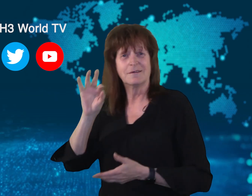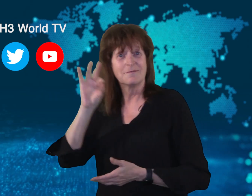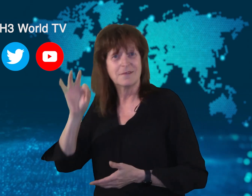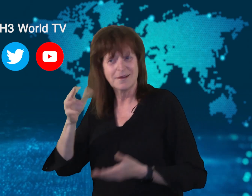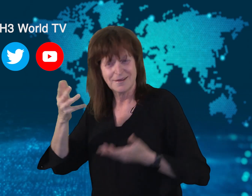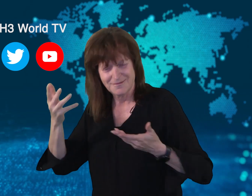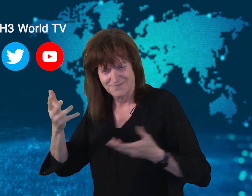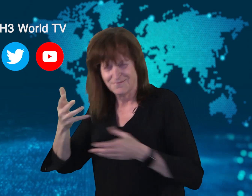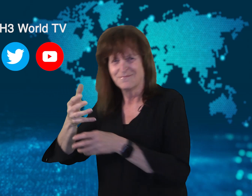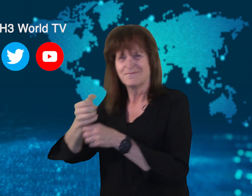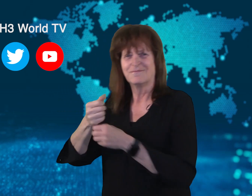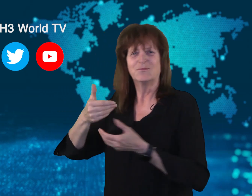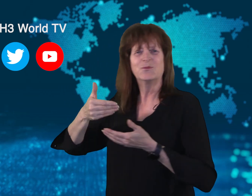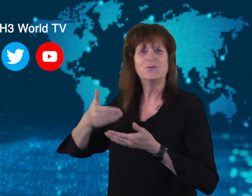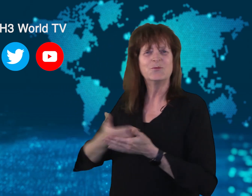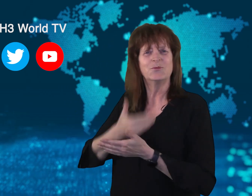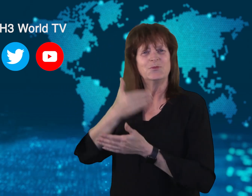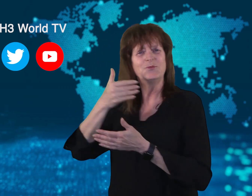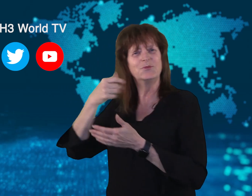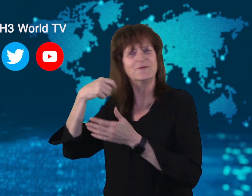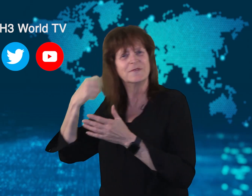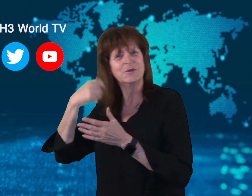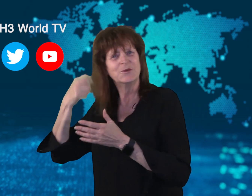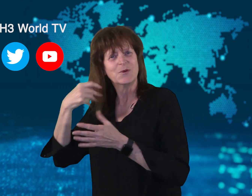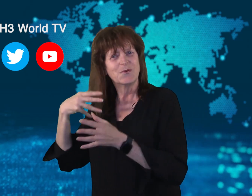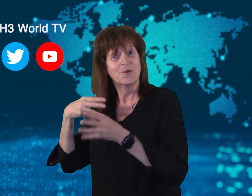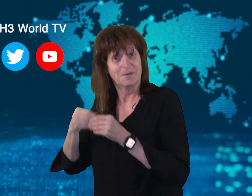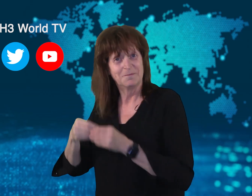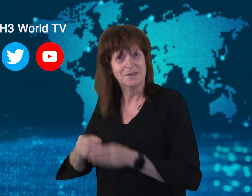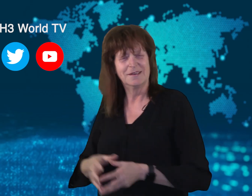to get new video updates!